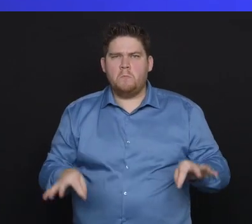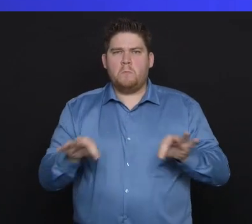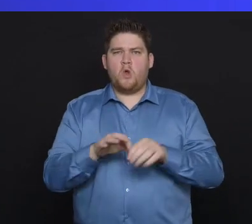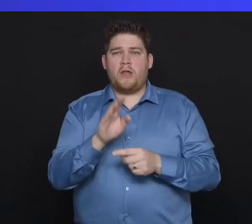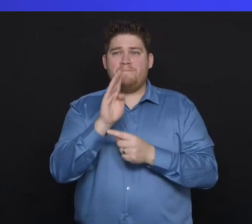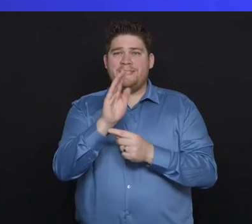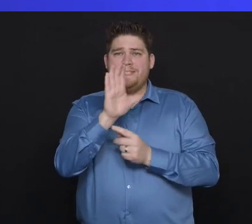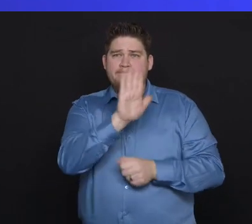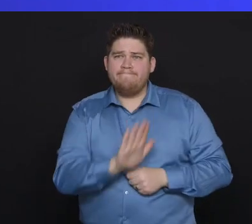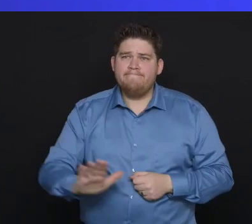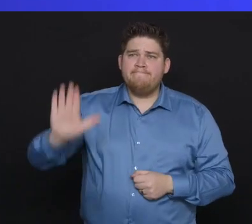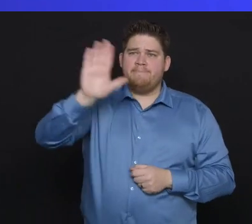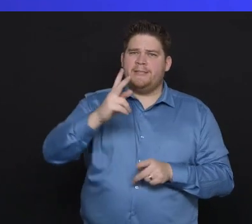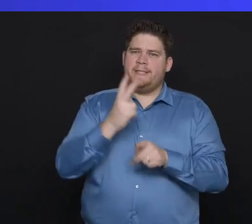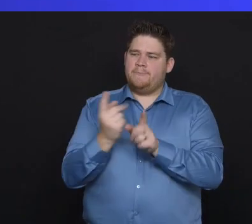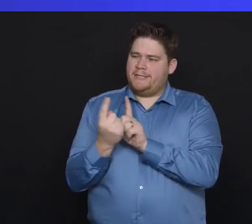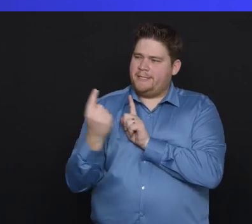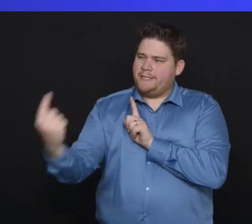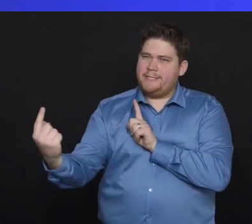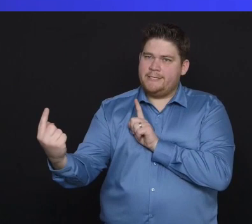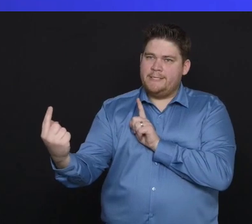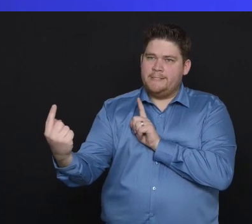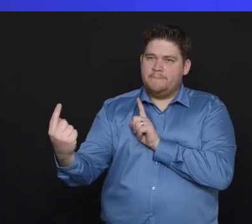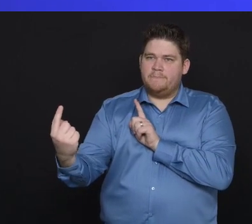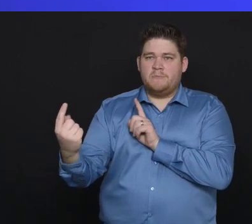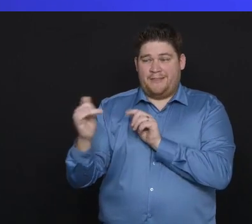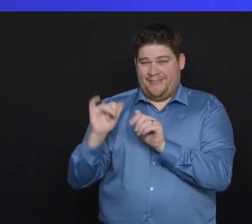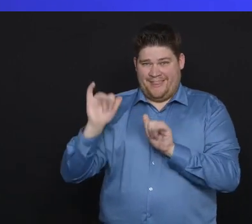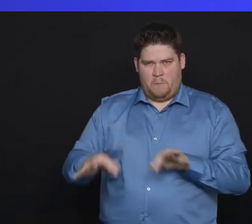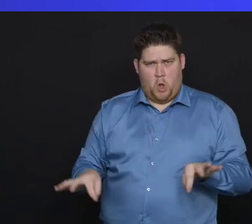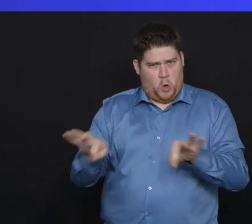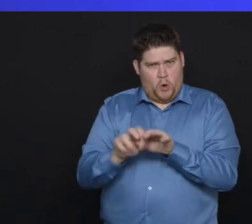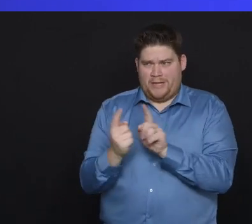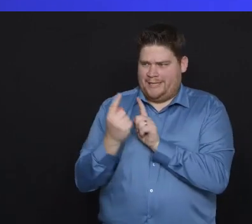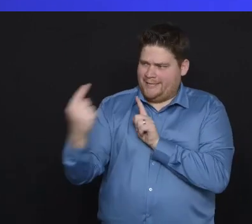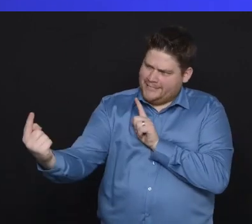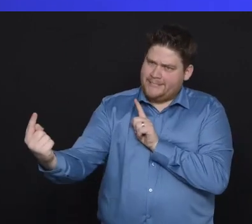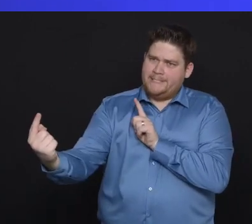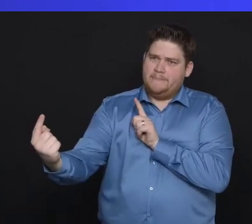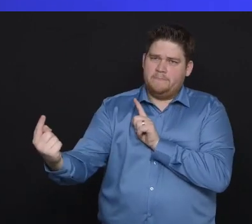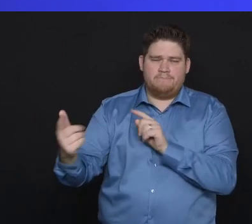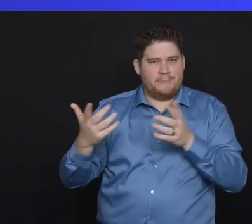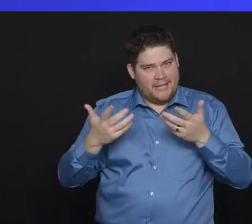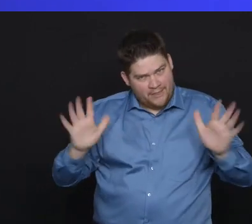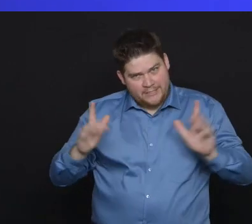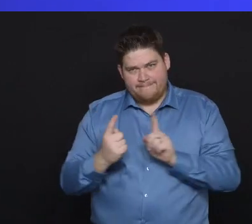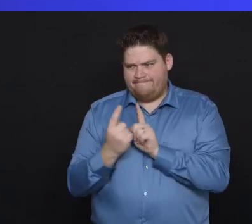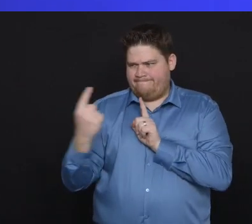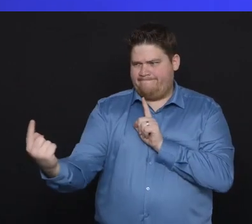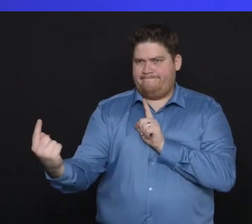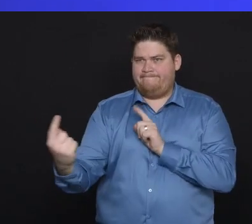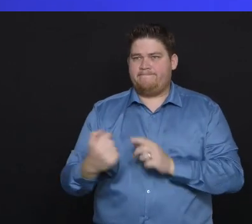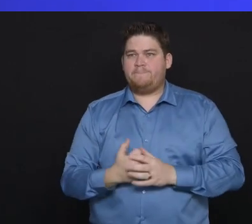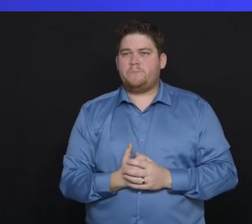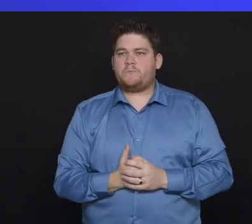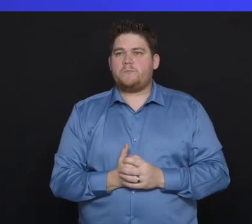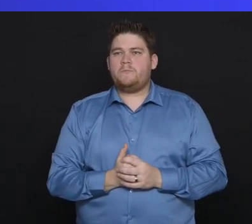saying this did Stan saying is important. There are